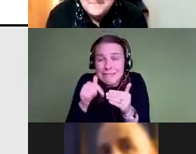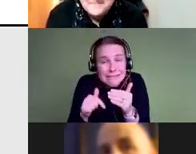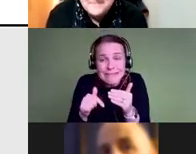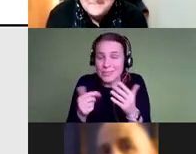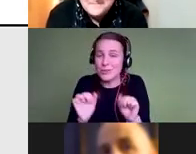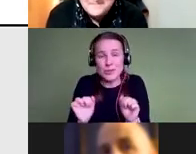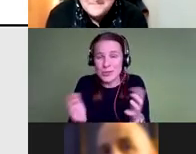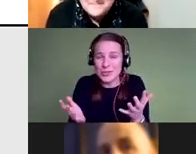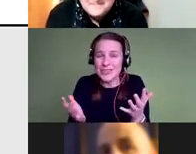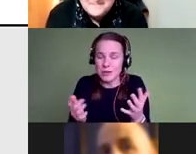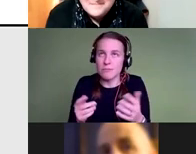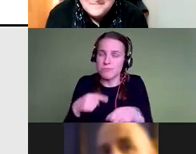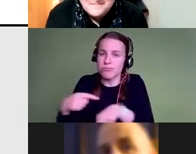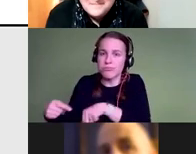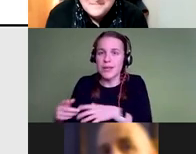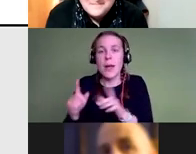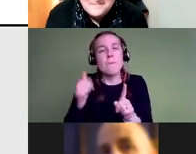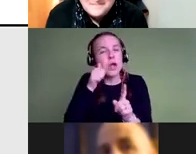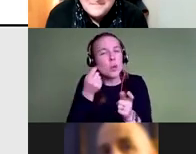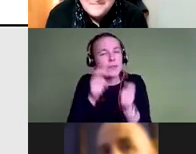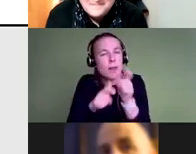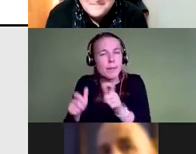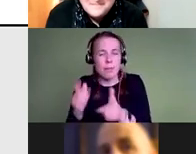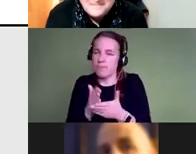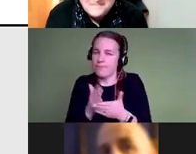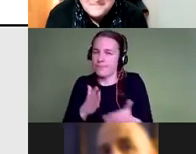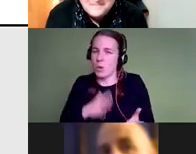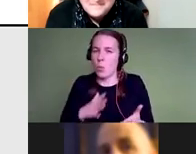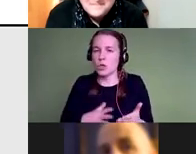alert people to the time just in case. I know that there is